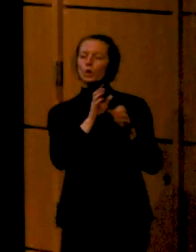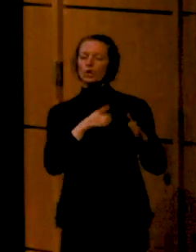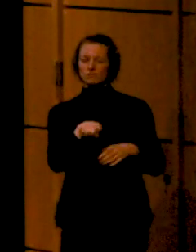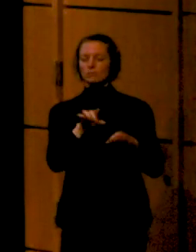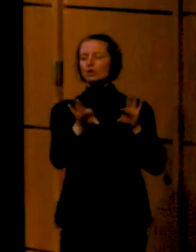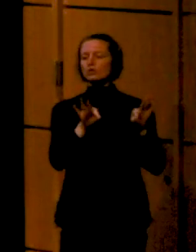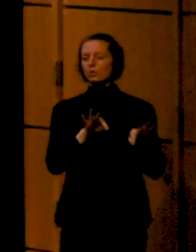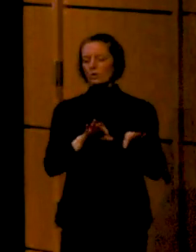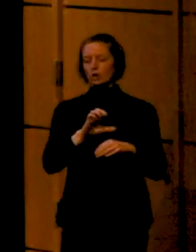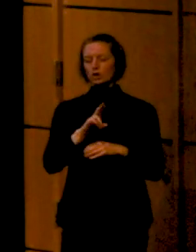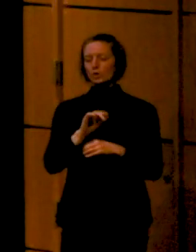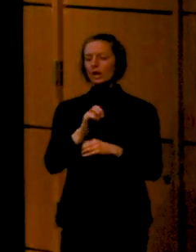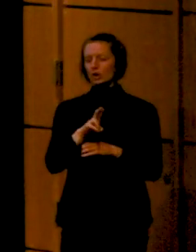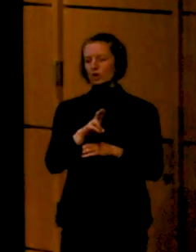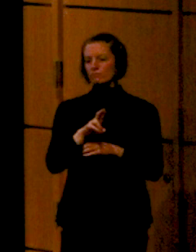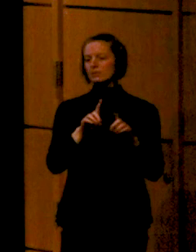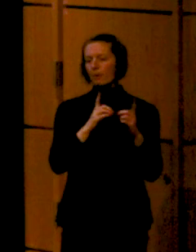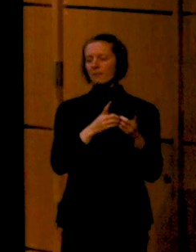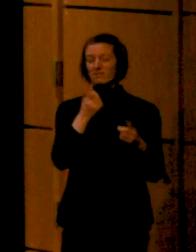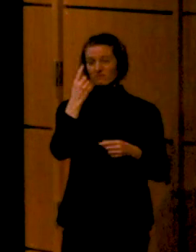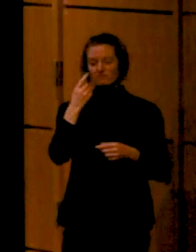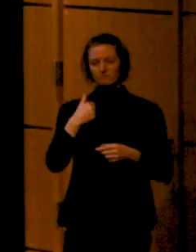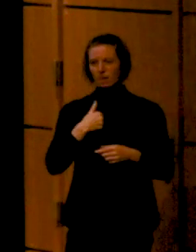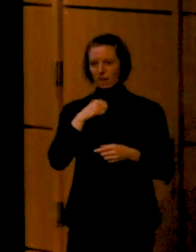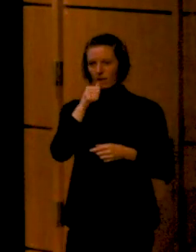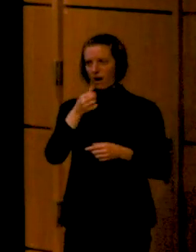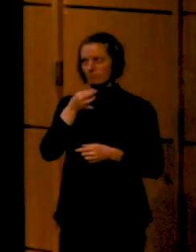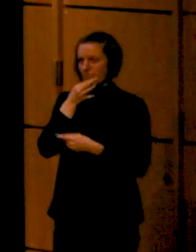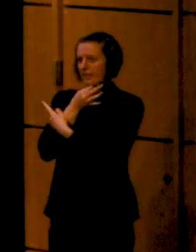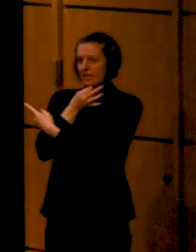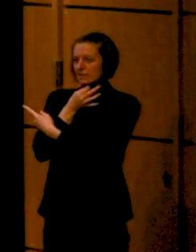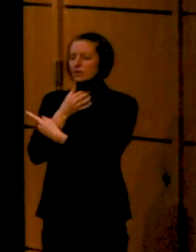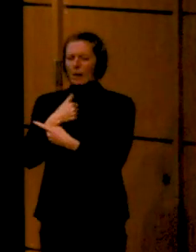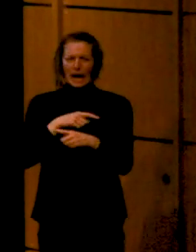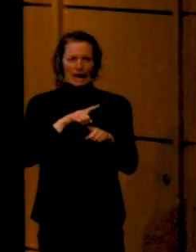Because I was working so far outside my comfort zone, I really leaned on them and they were